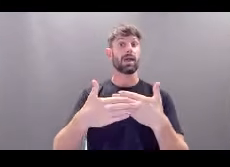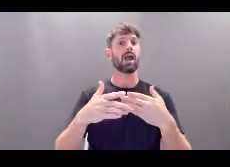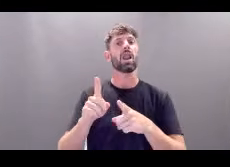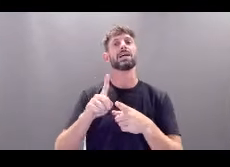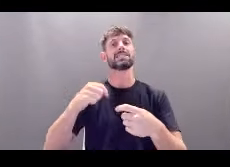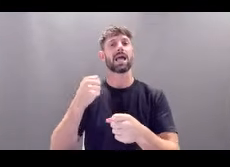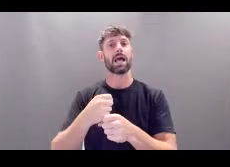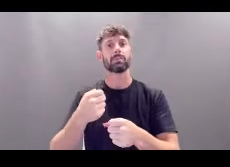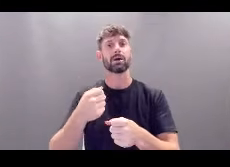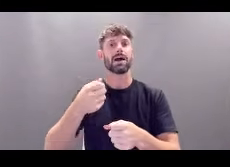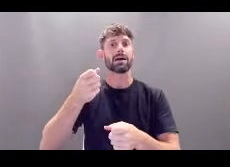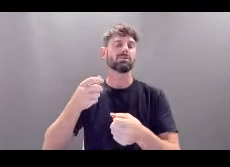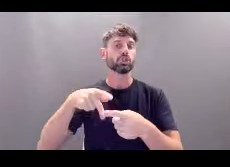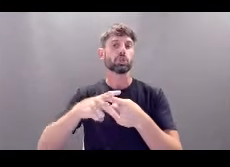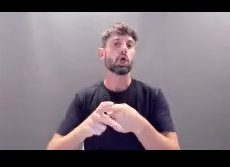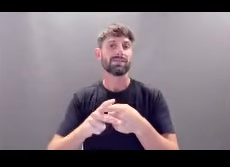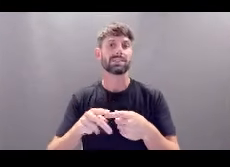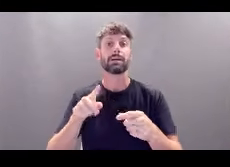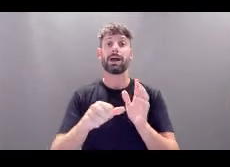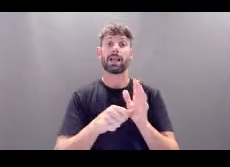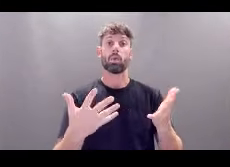in the Capital AT budget.